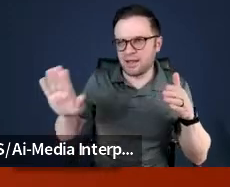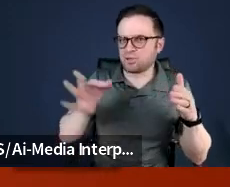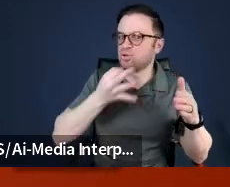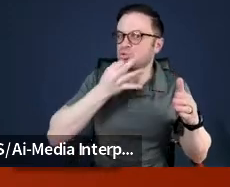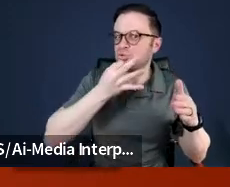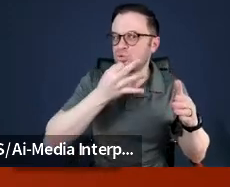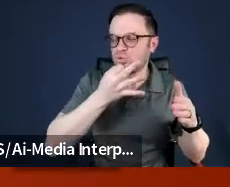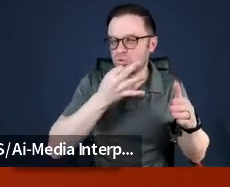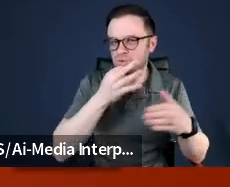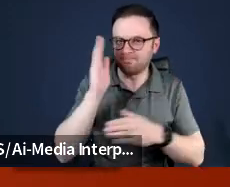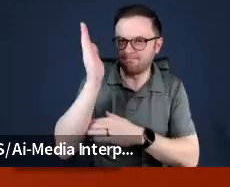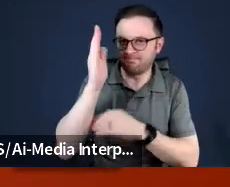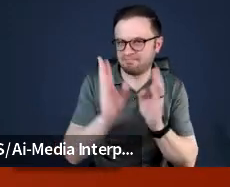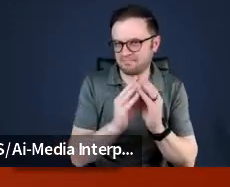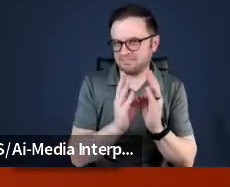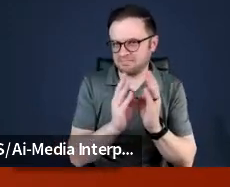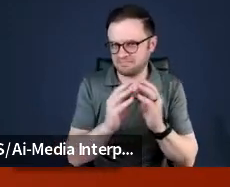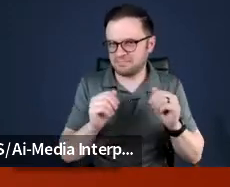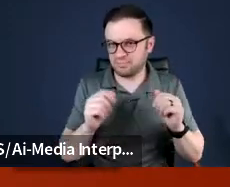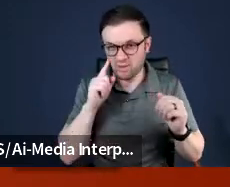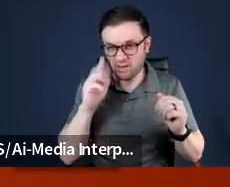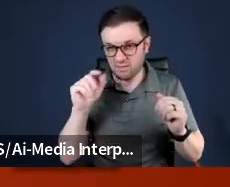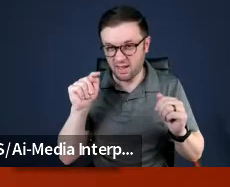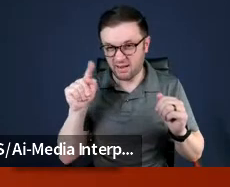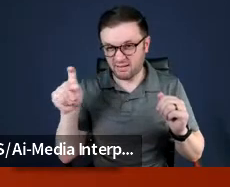However, I believe the NFB will probably get into creating accessible tables